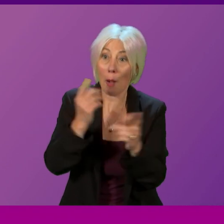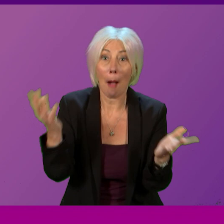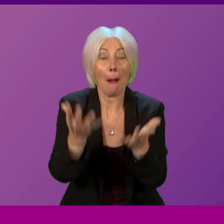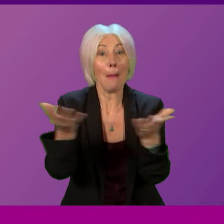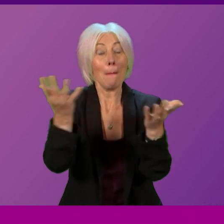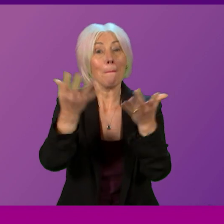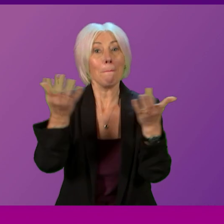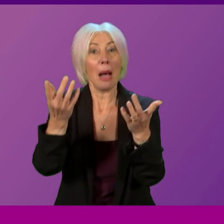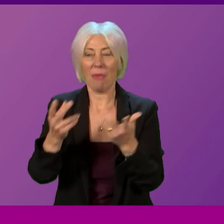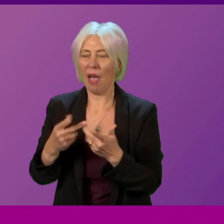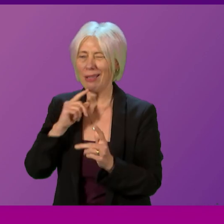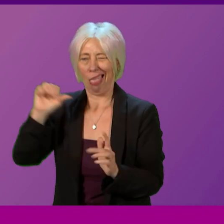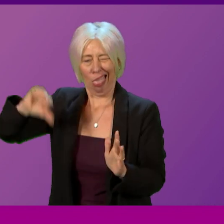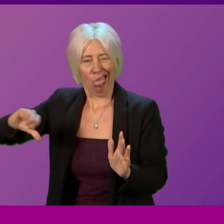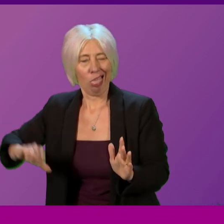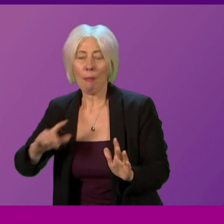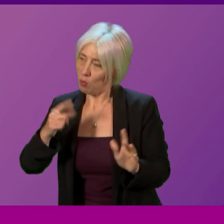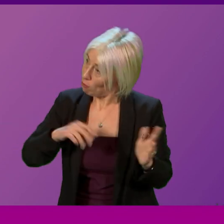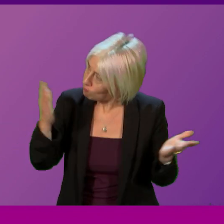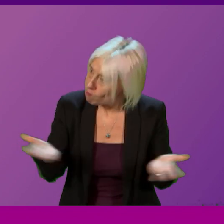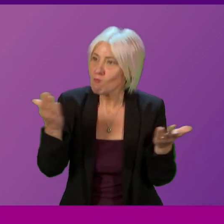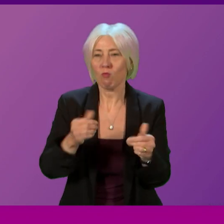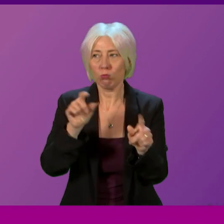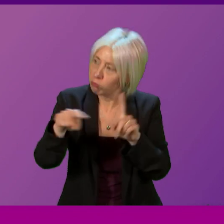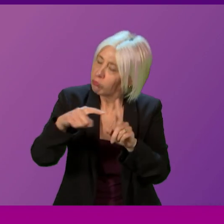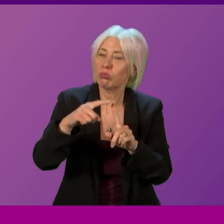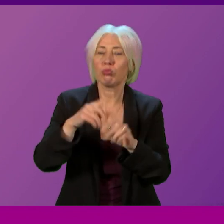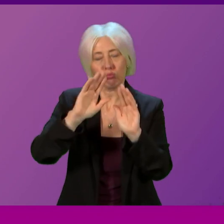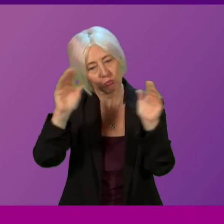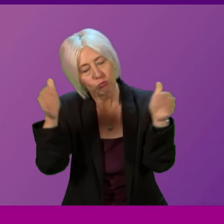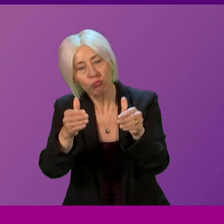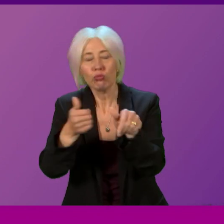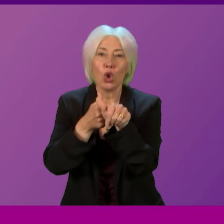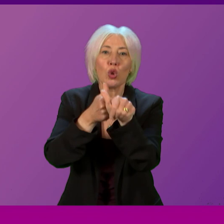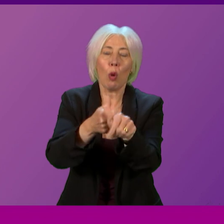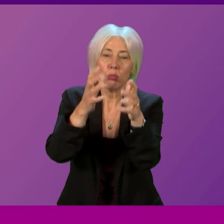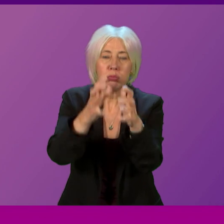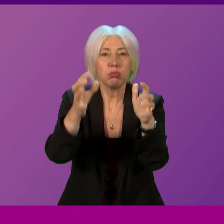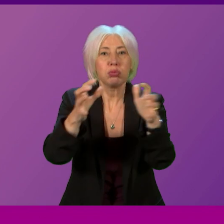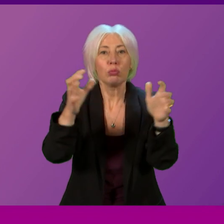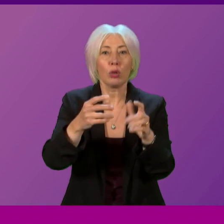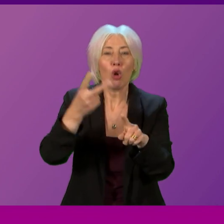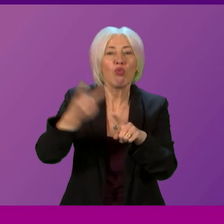of the other parties in the chamber do, but on supporting growth of renewable energy,